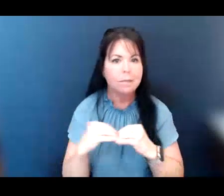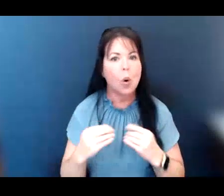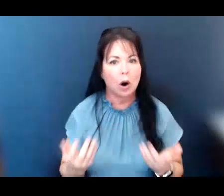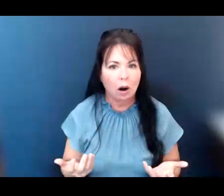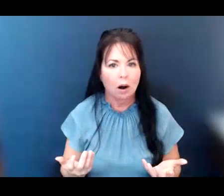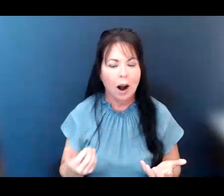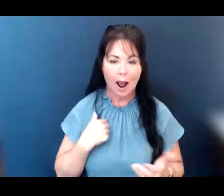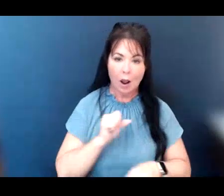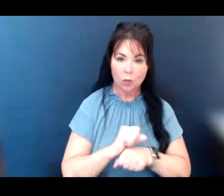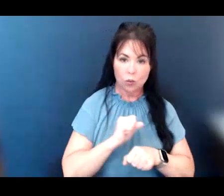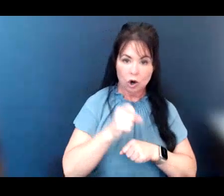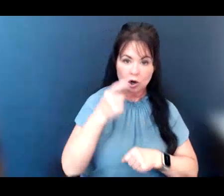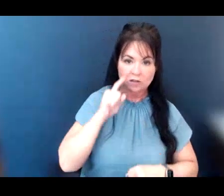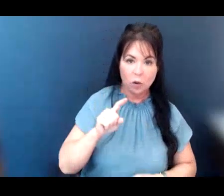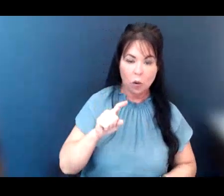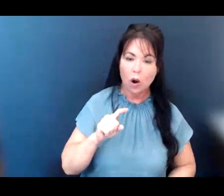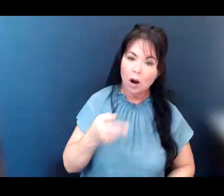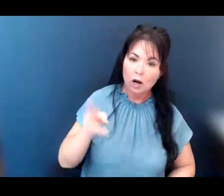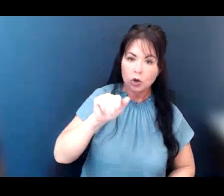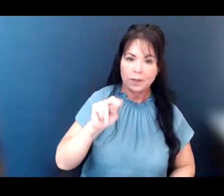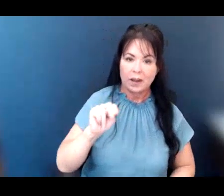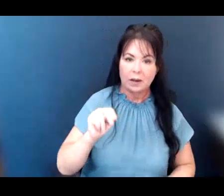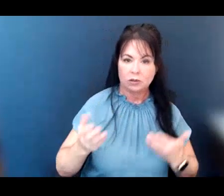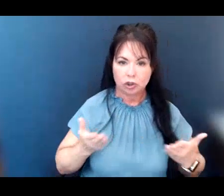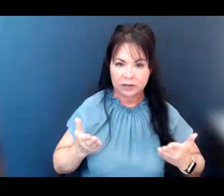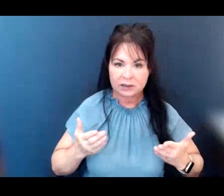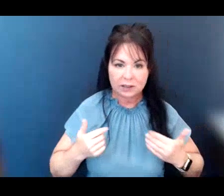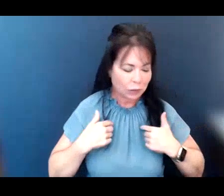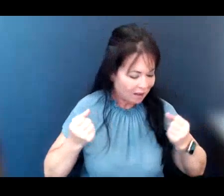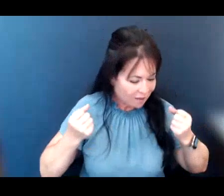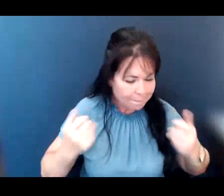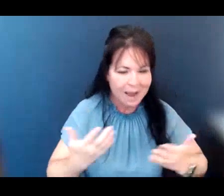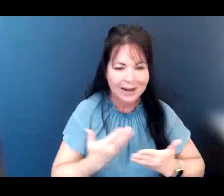And we have a lot of things. People need to apply for help. They need to apply for health insurance.